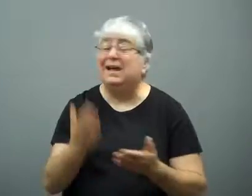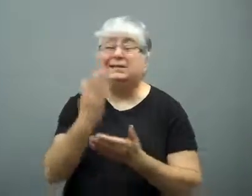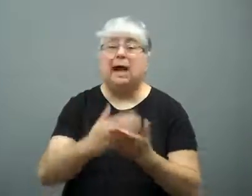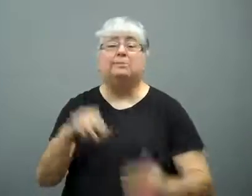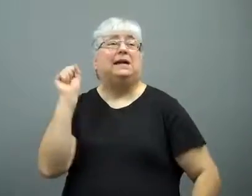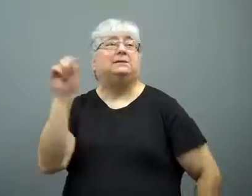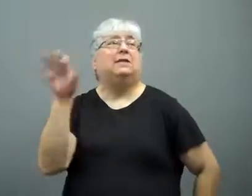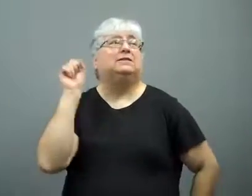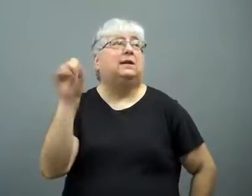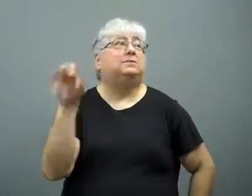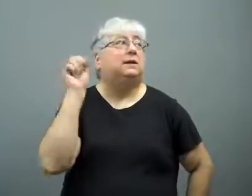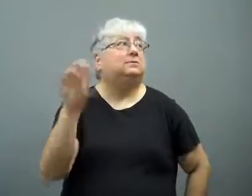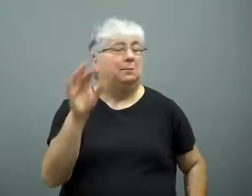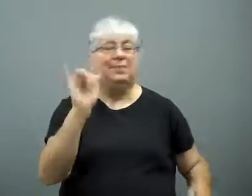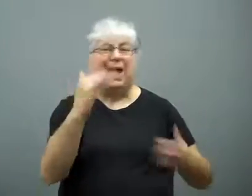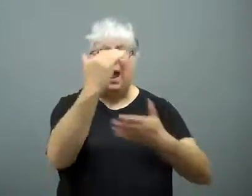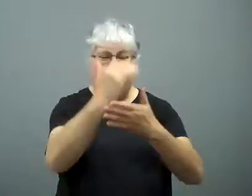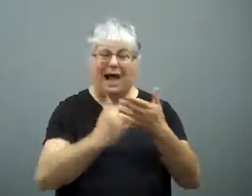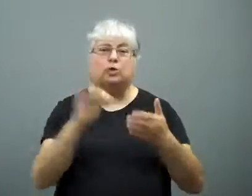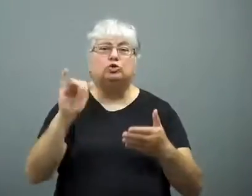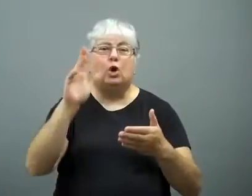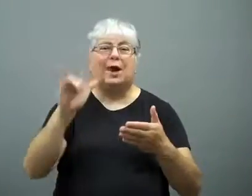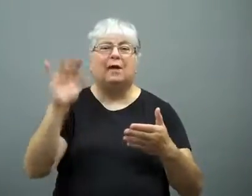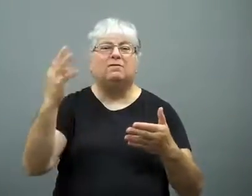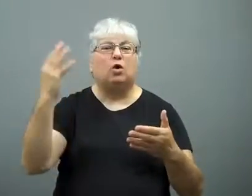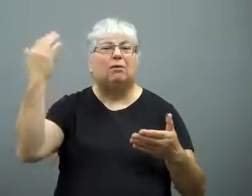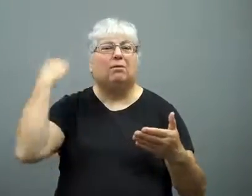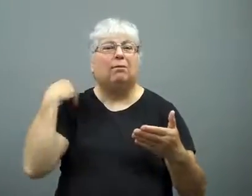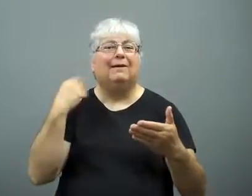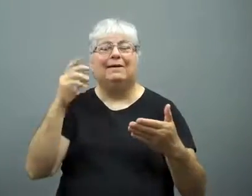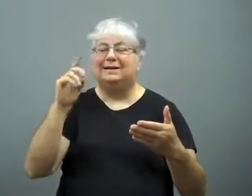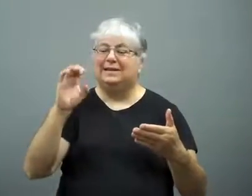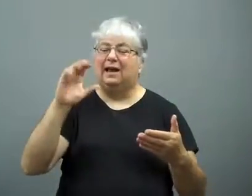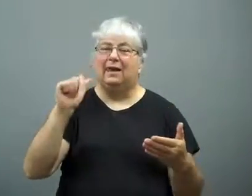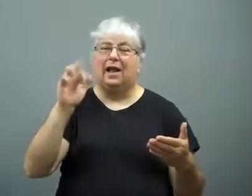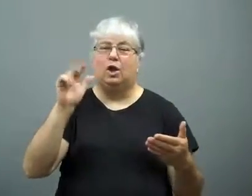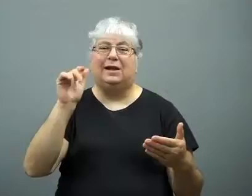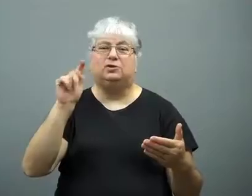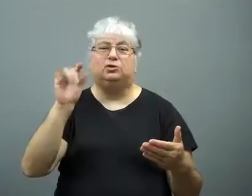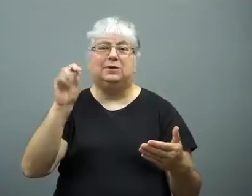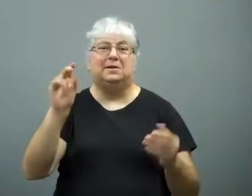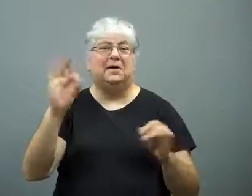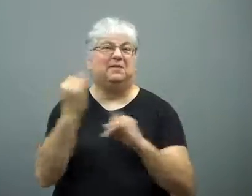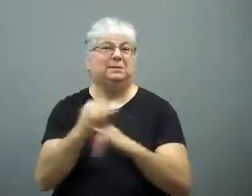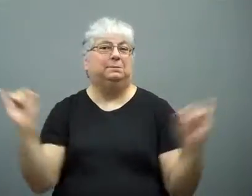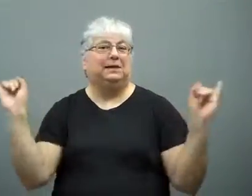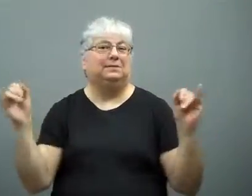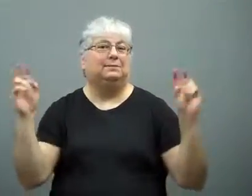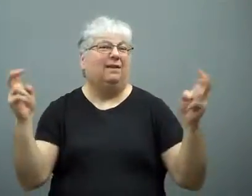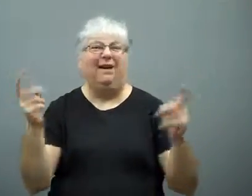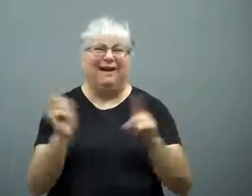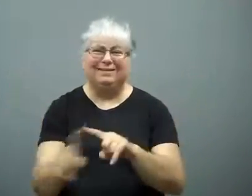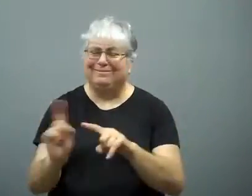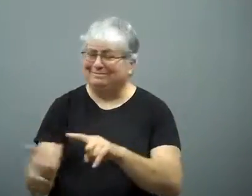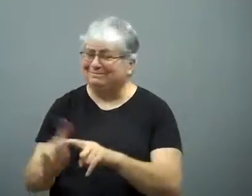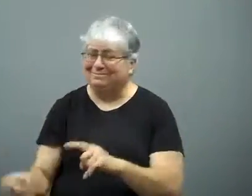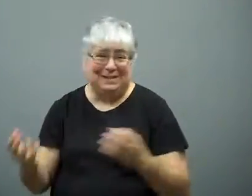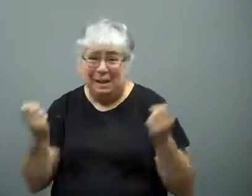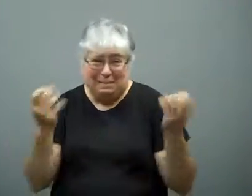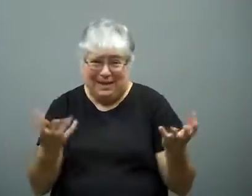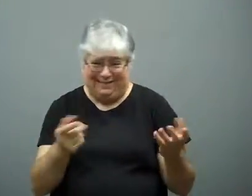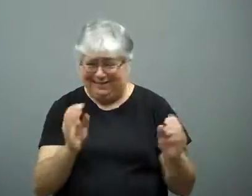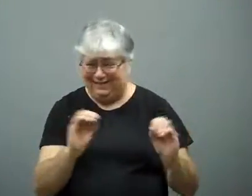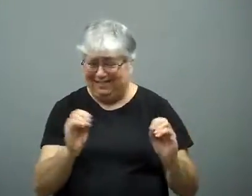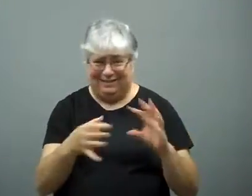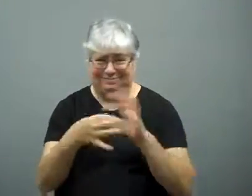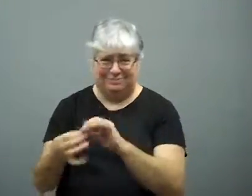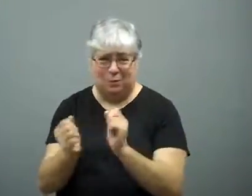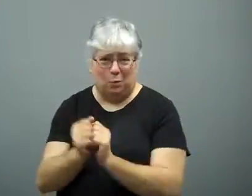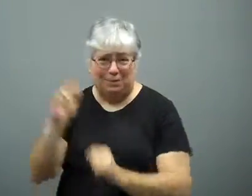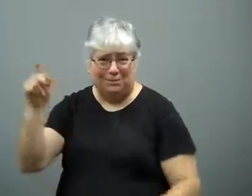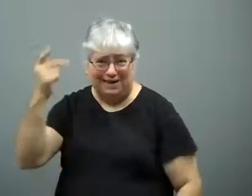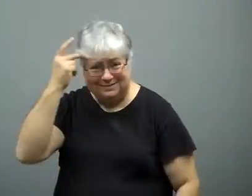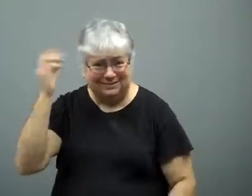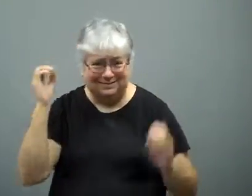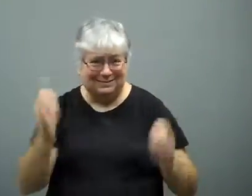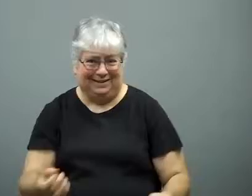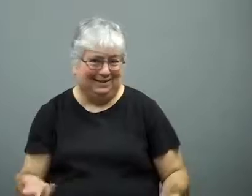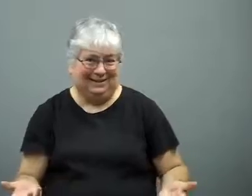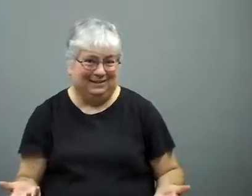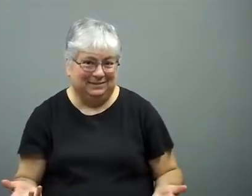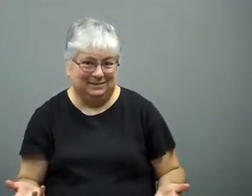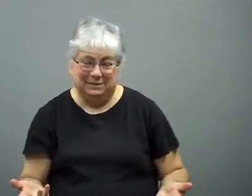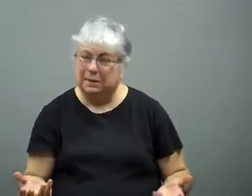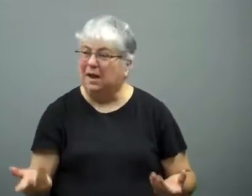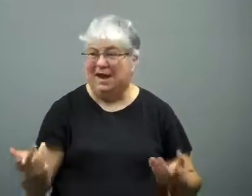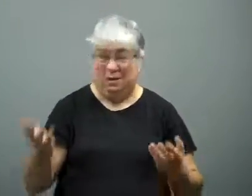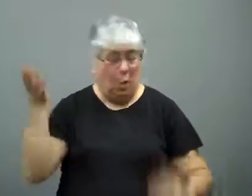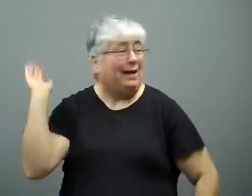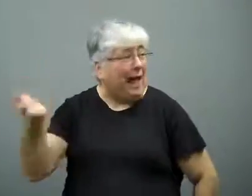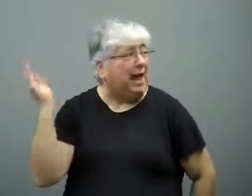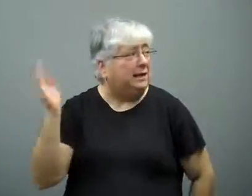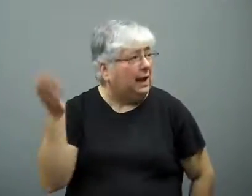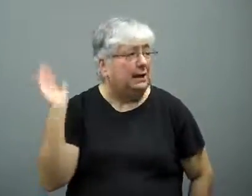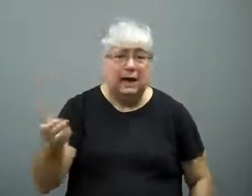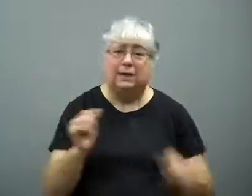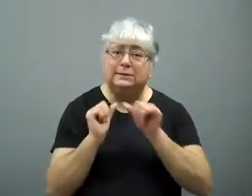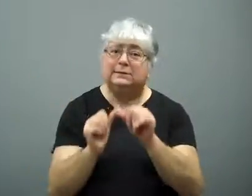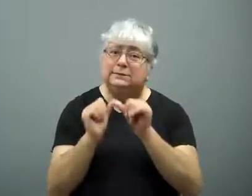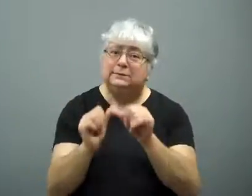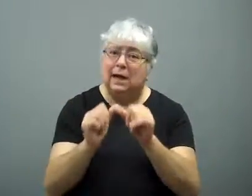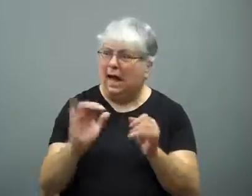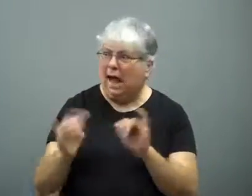Some have recited the Declaration of Independence.